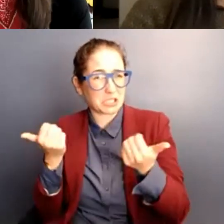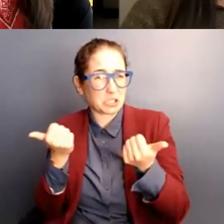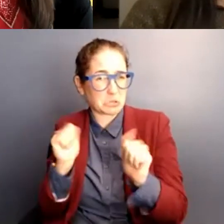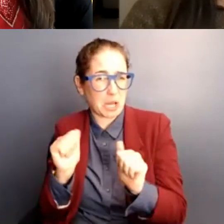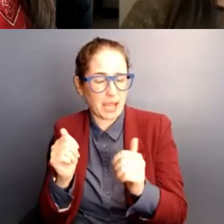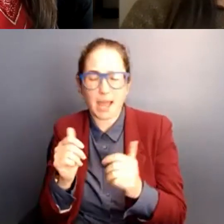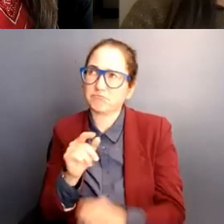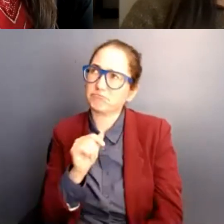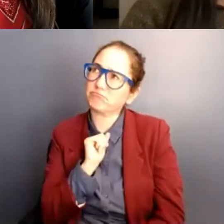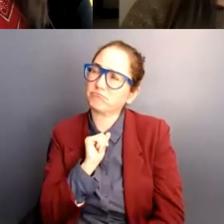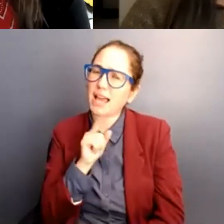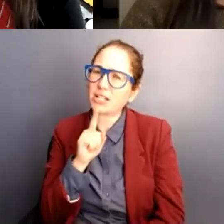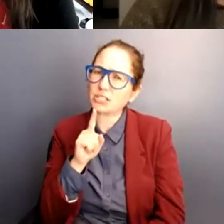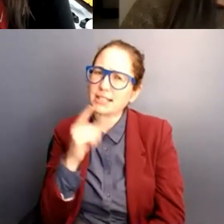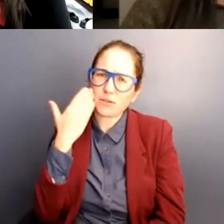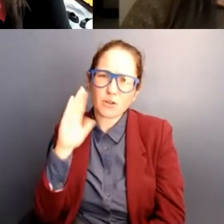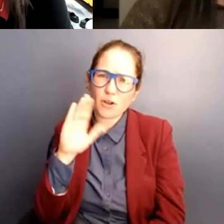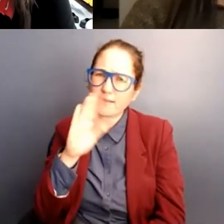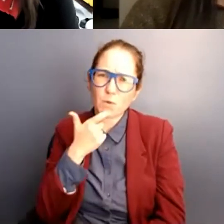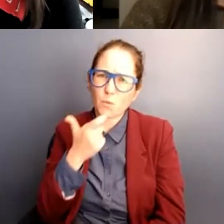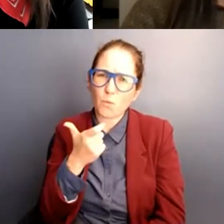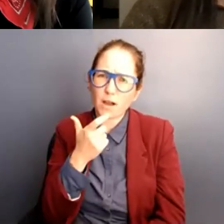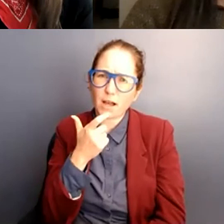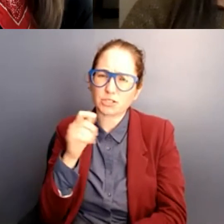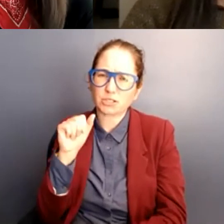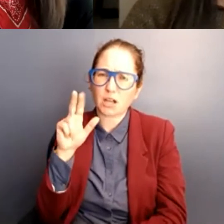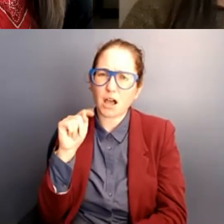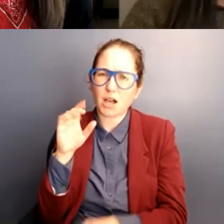I've never watched auto captions during music before.